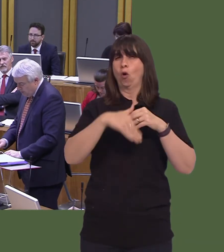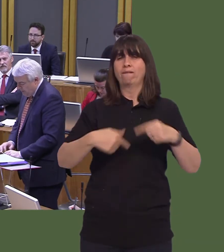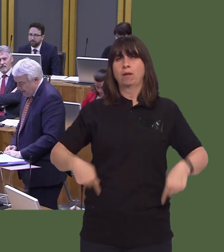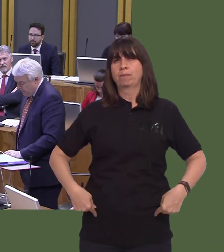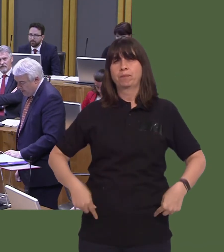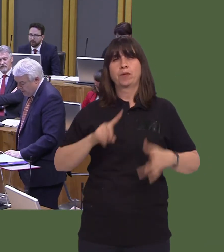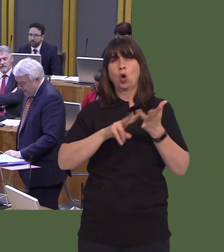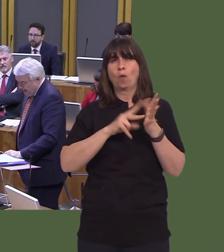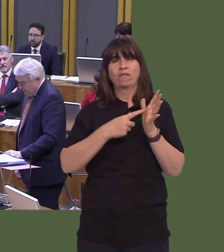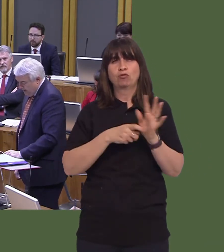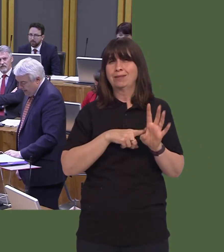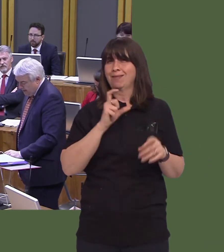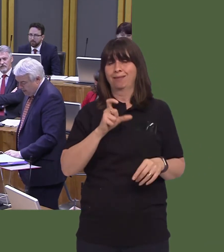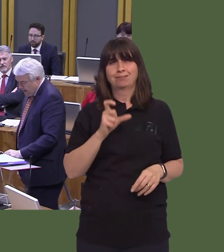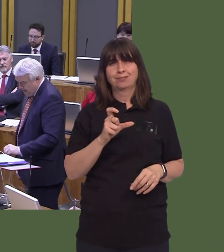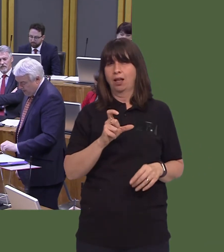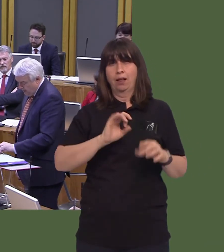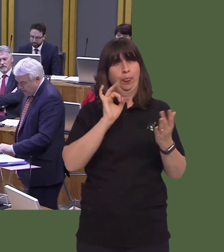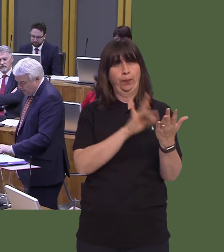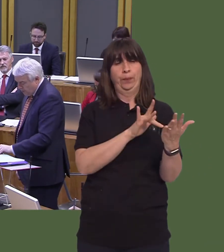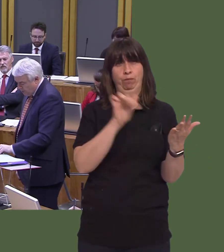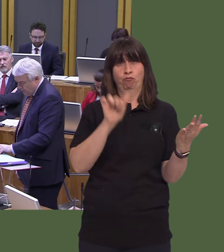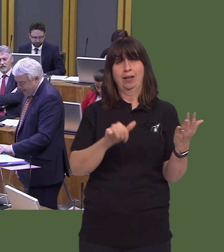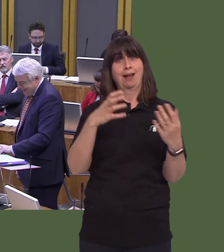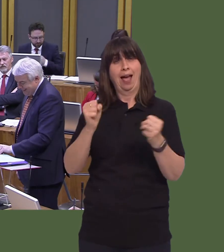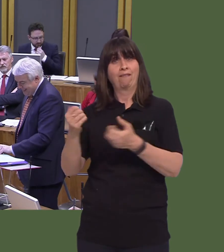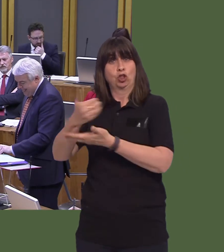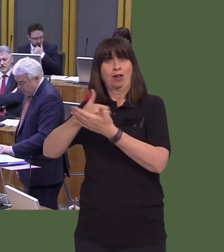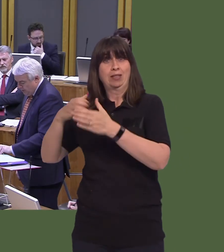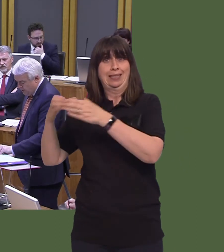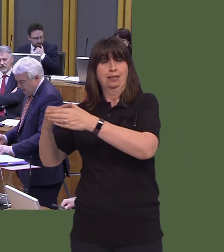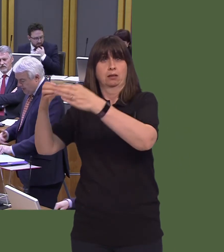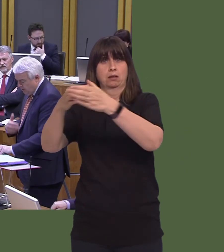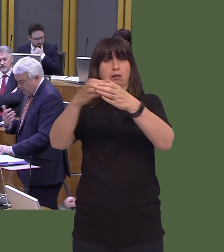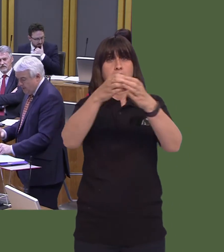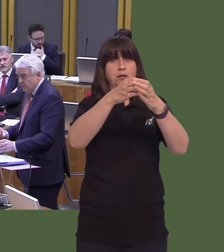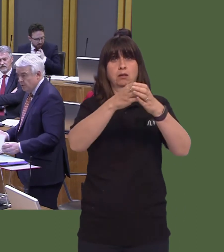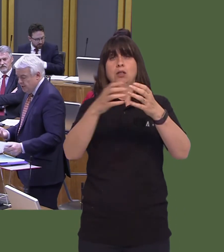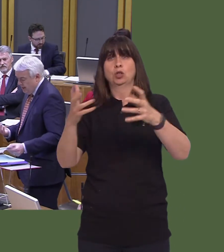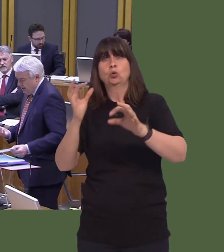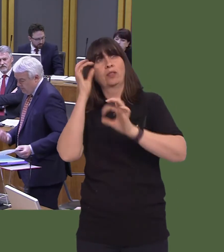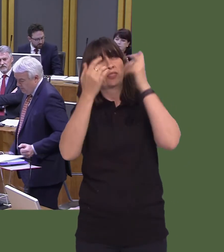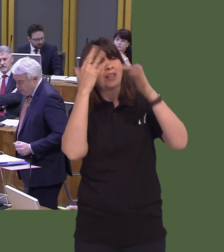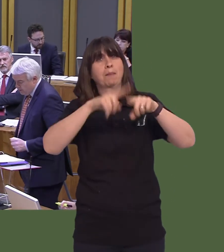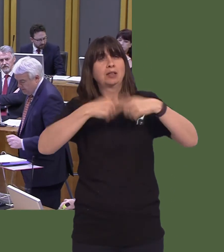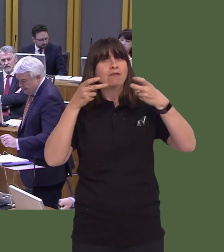We do, however, encourage ovarian cancer charities in Wales to approach the Wales Cancer Network to consider alternative approaches for reviewing services.